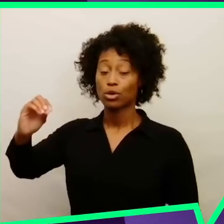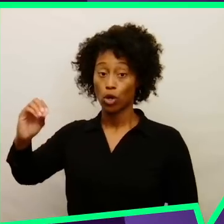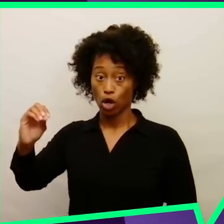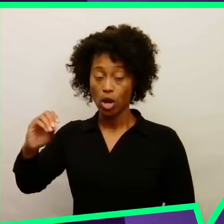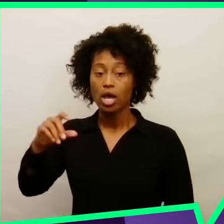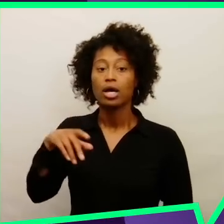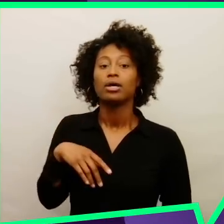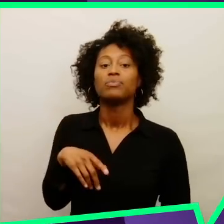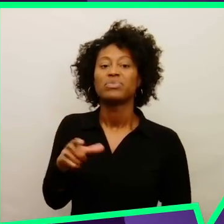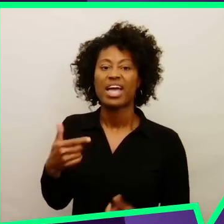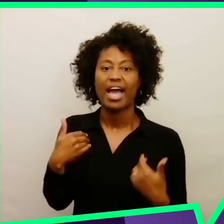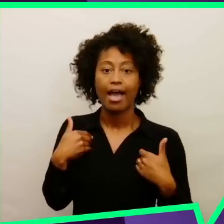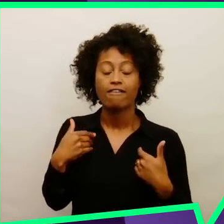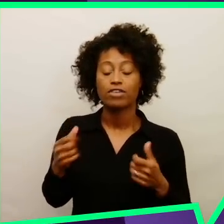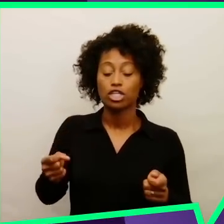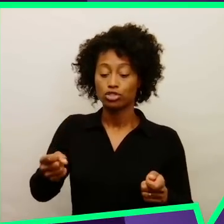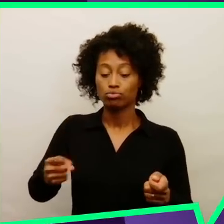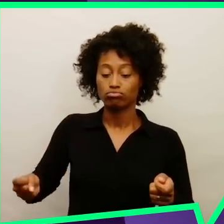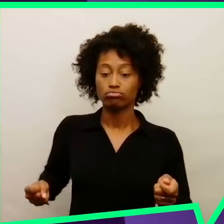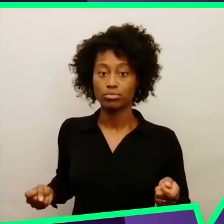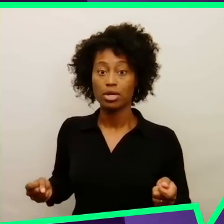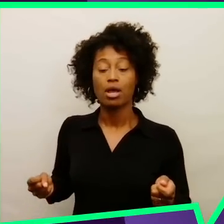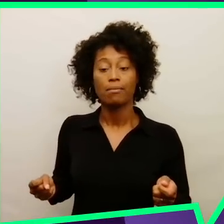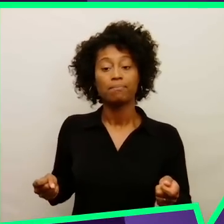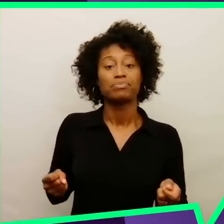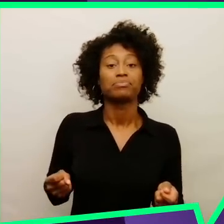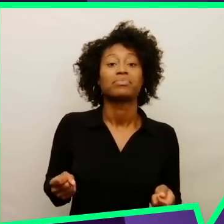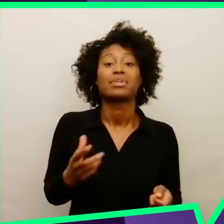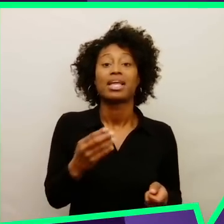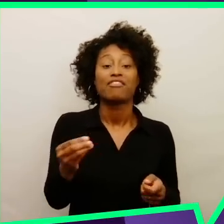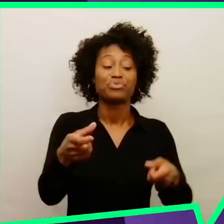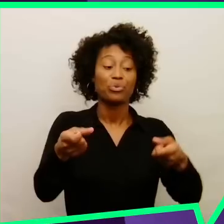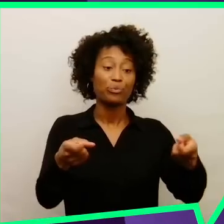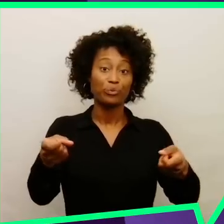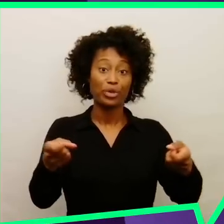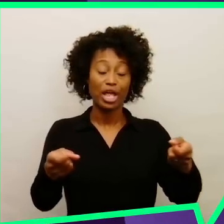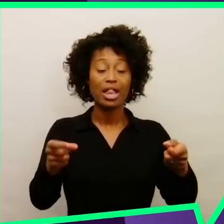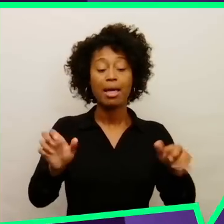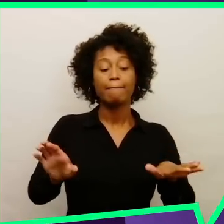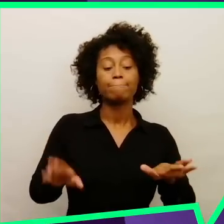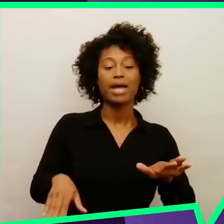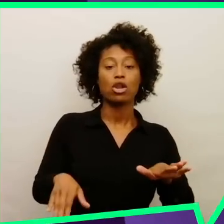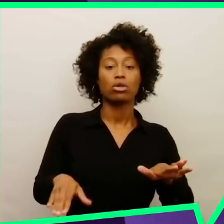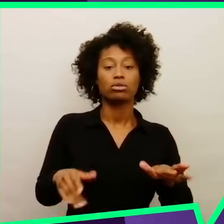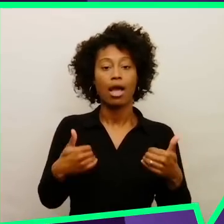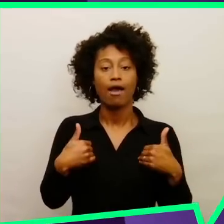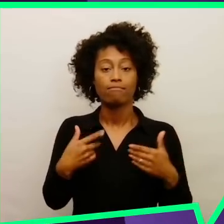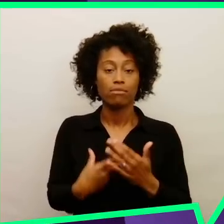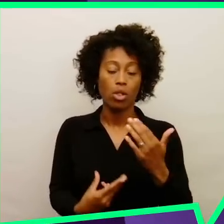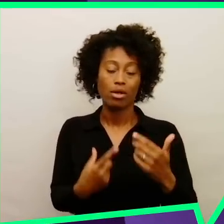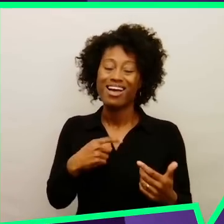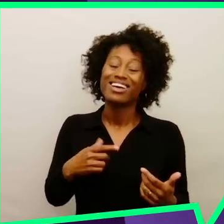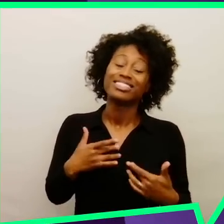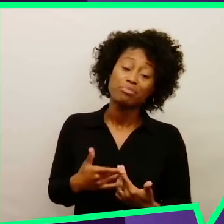It has a shifter, has the wheel. And it has the pedals, which is-- unfortunately, I'm not going to be using it today.